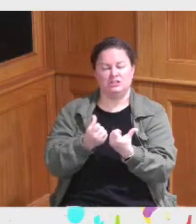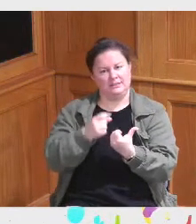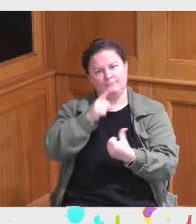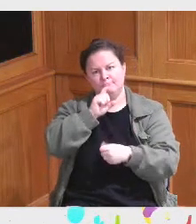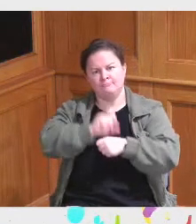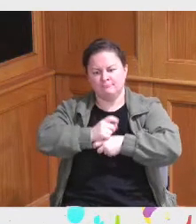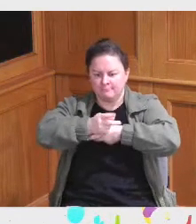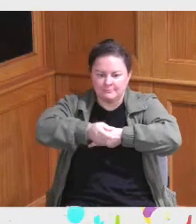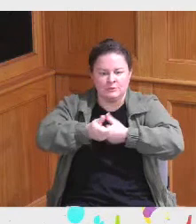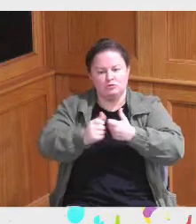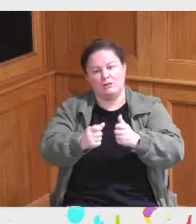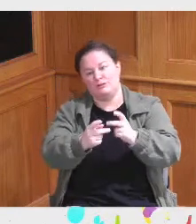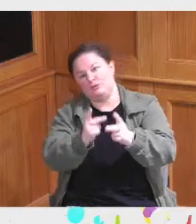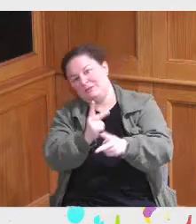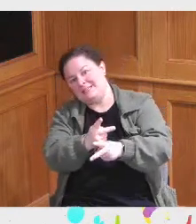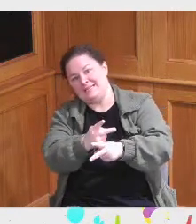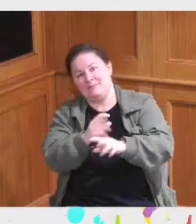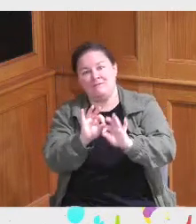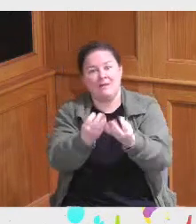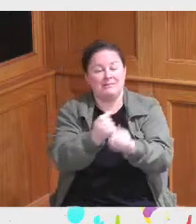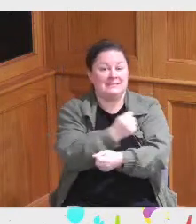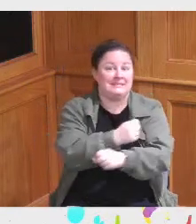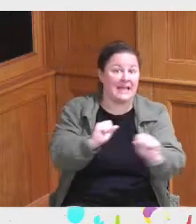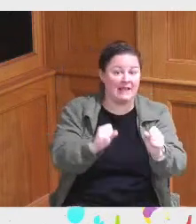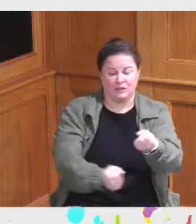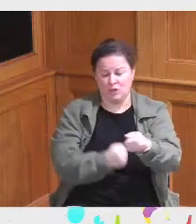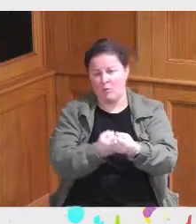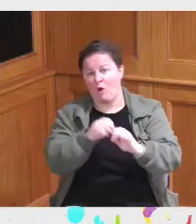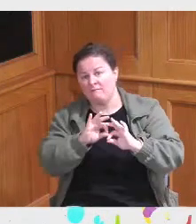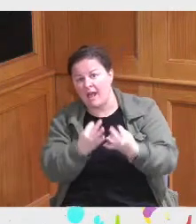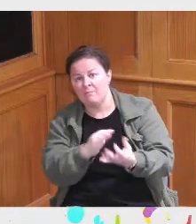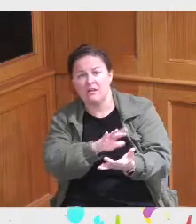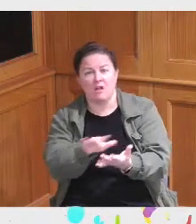and keeps families together and support families and this is just another extension of that care